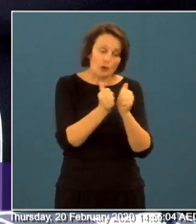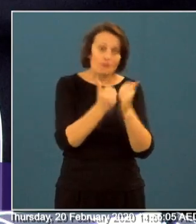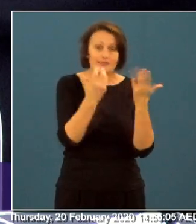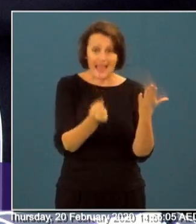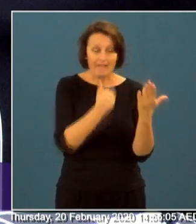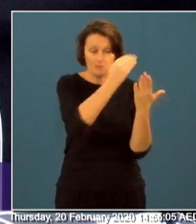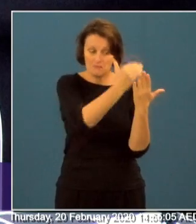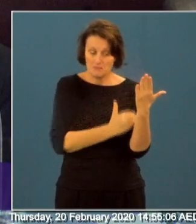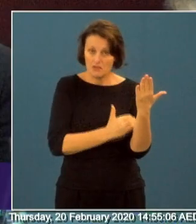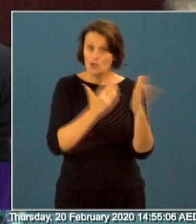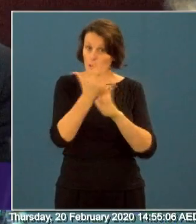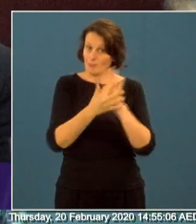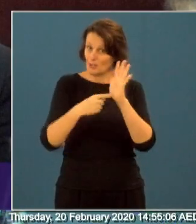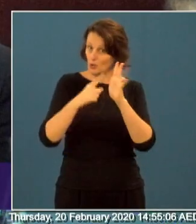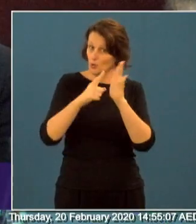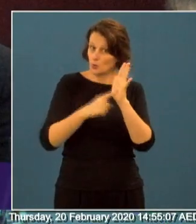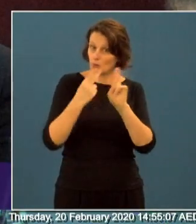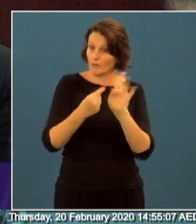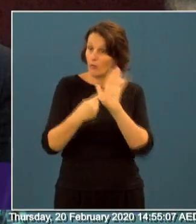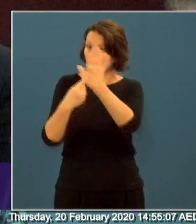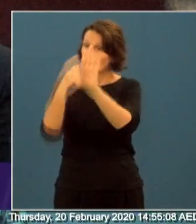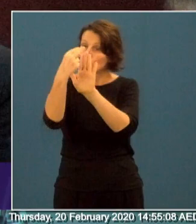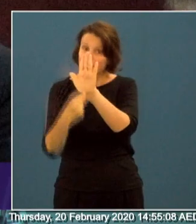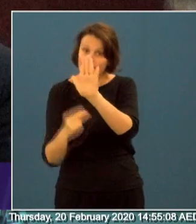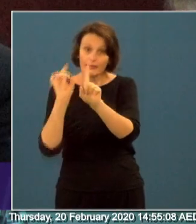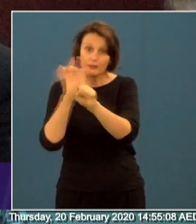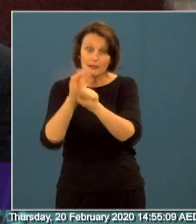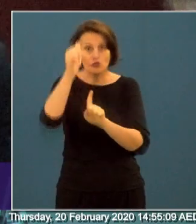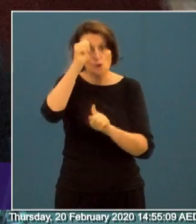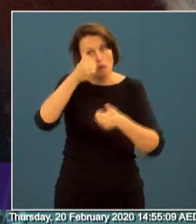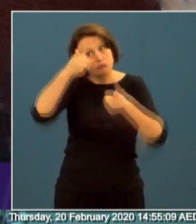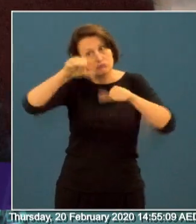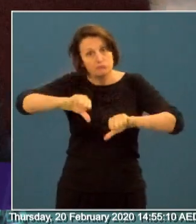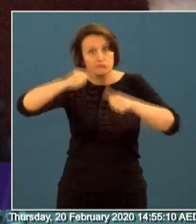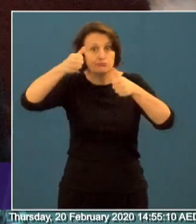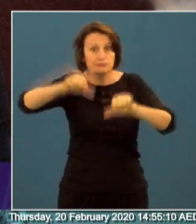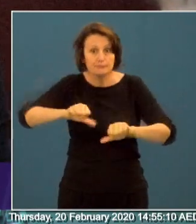But are there similar — in that document, similar system action